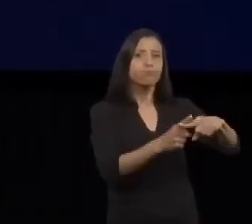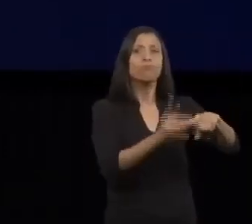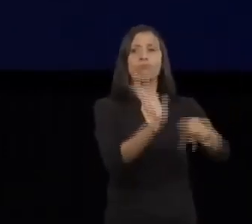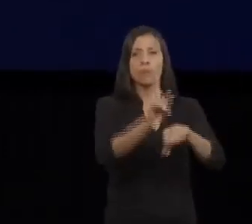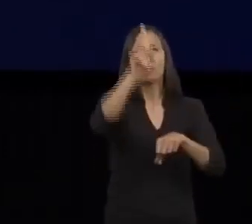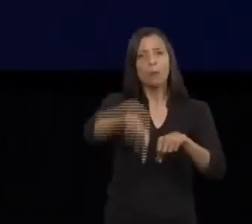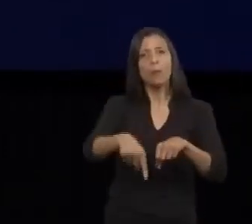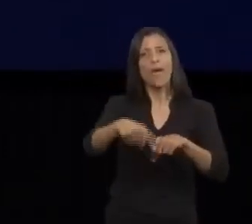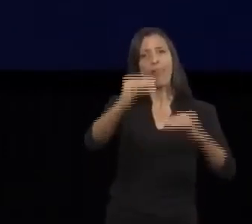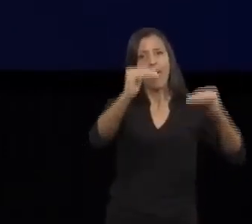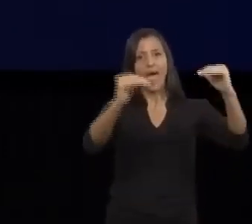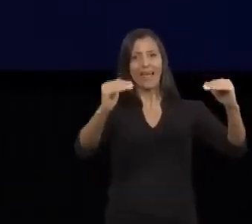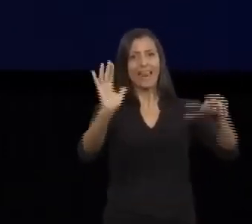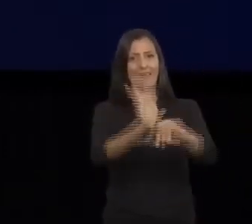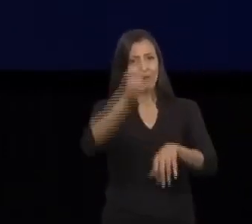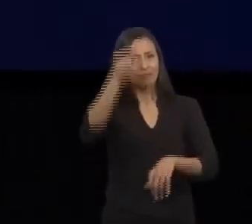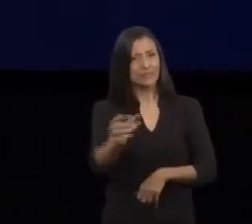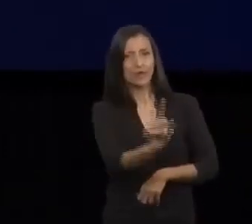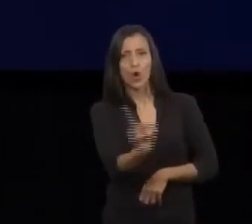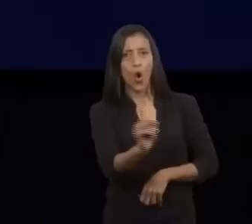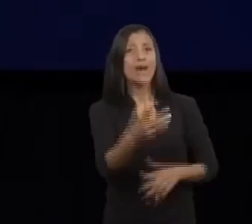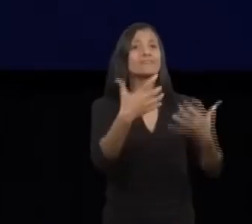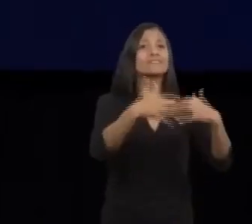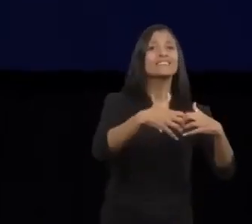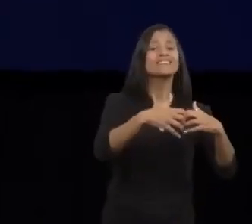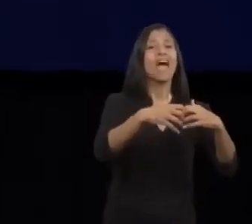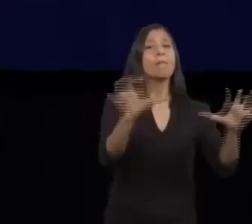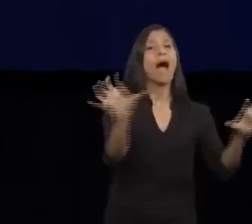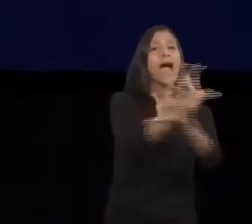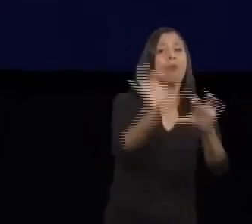but not all systems of equations are models of general balance.